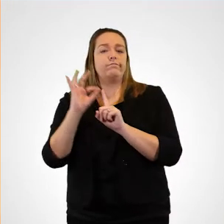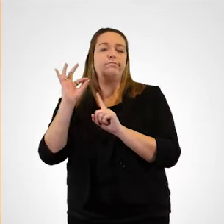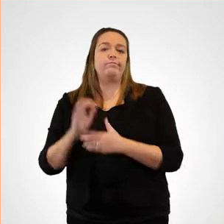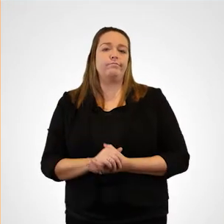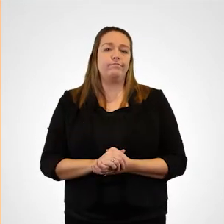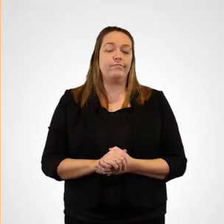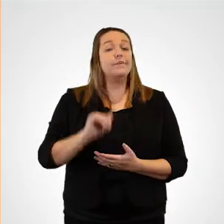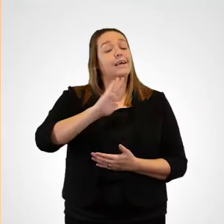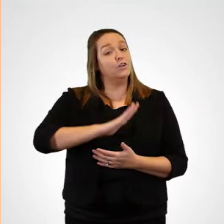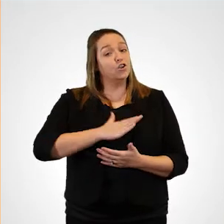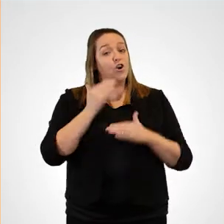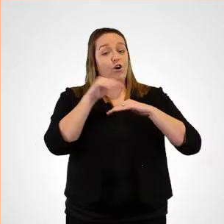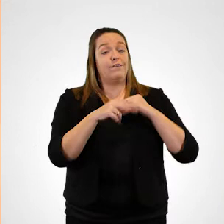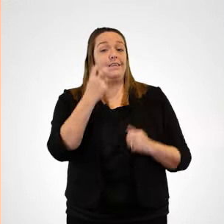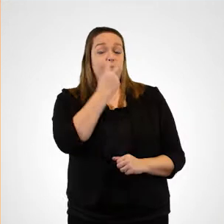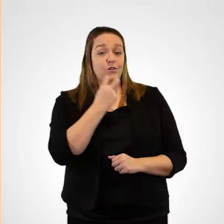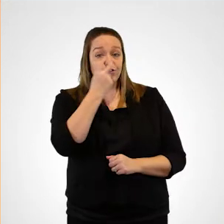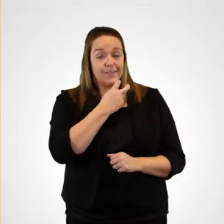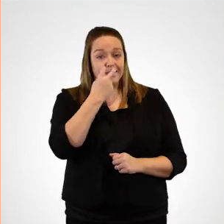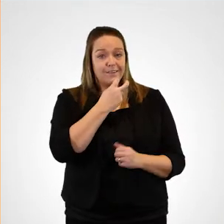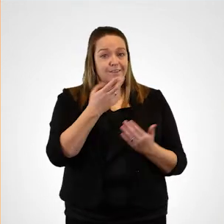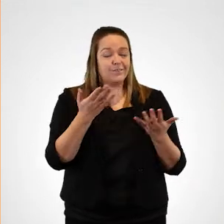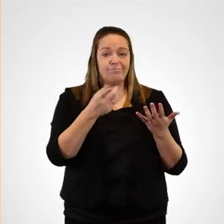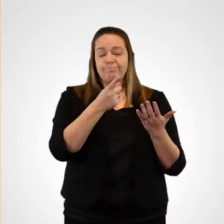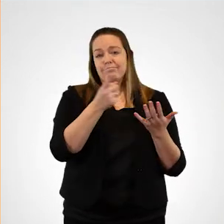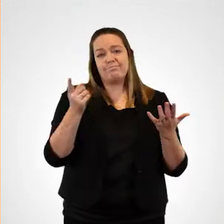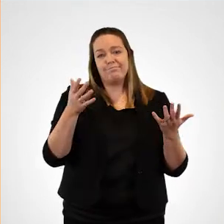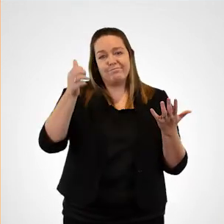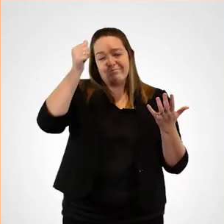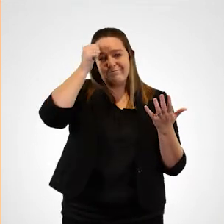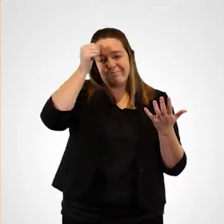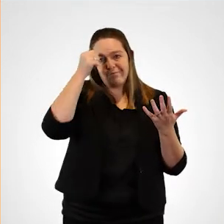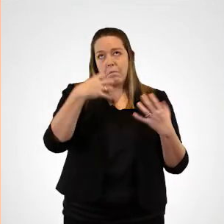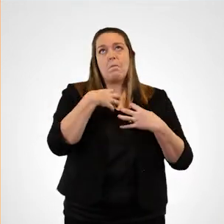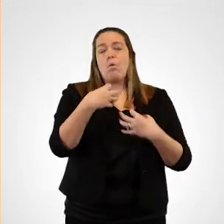The interesting thing of course about speechreading - and you'll know far more about this than I do -